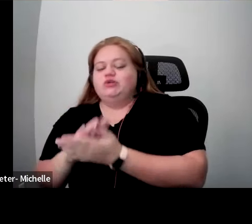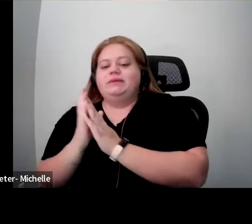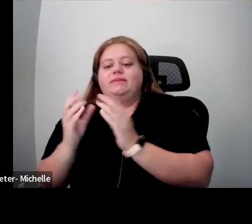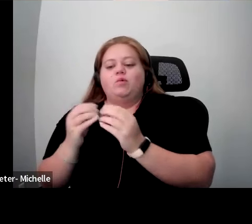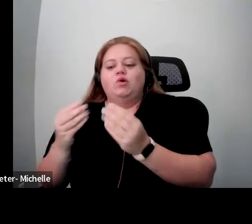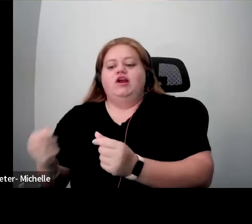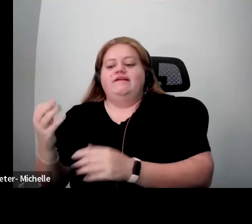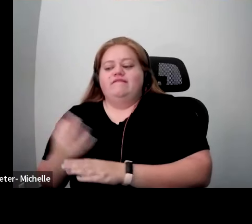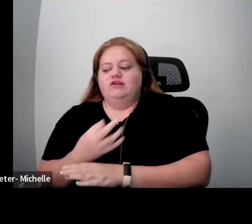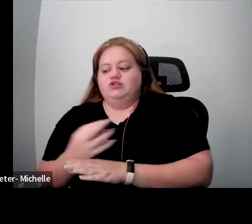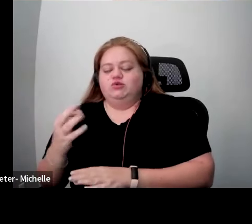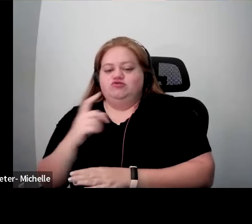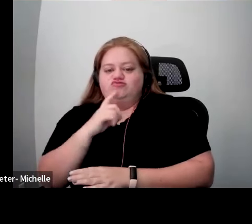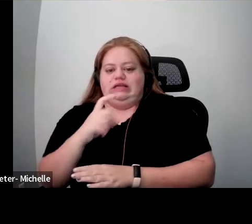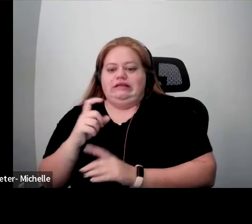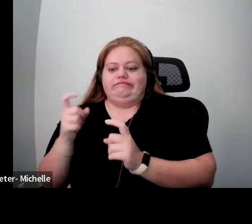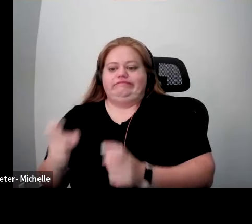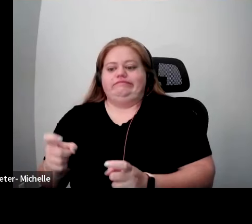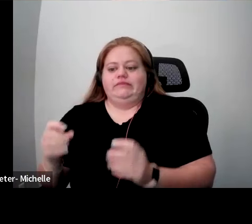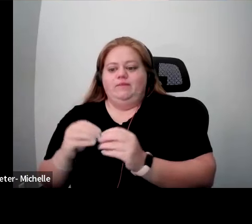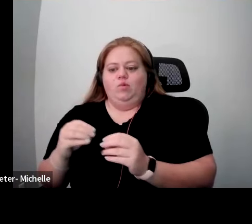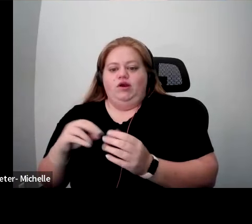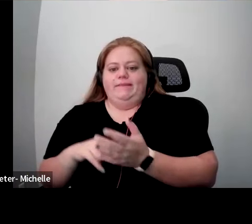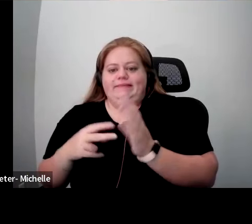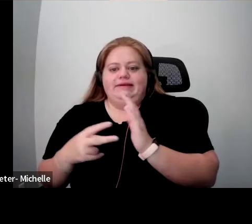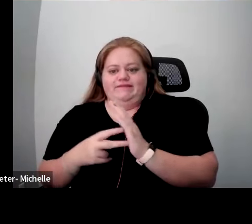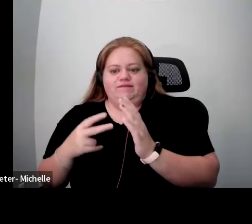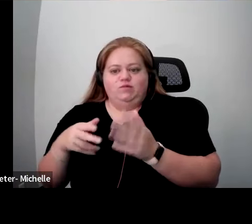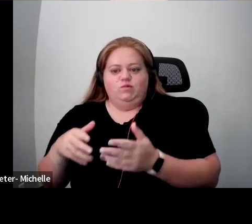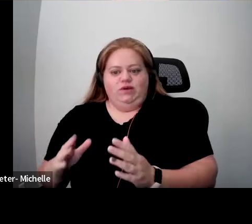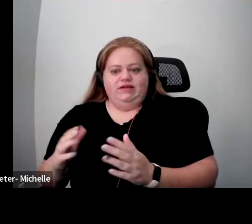and contribute in a much more meaningful way to society.